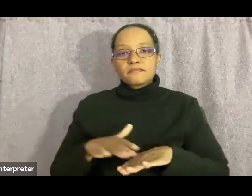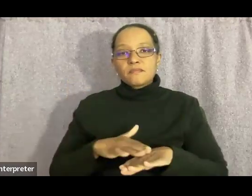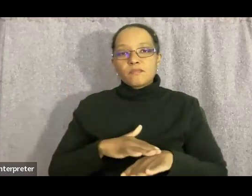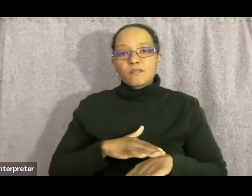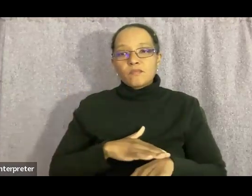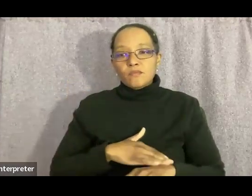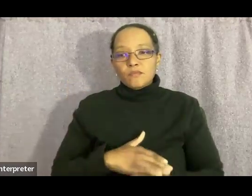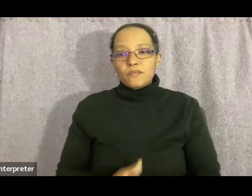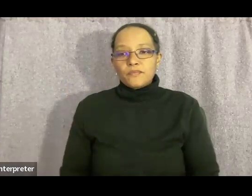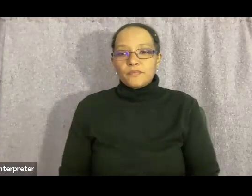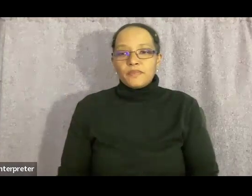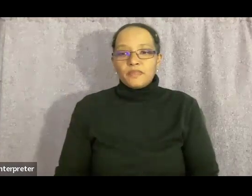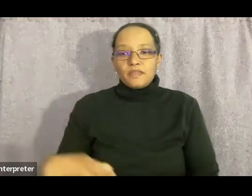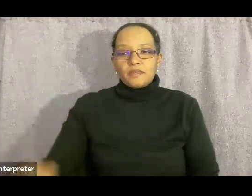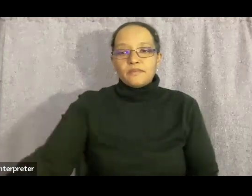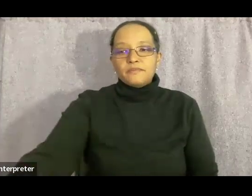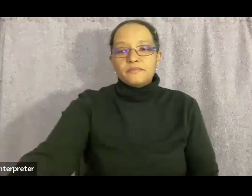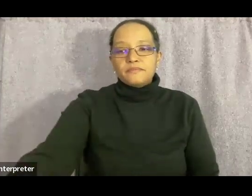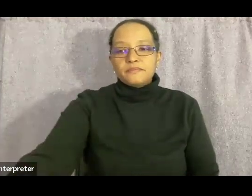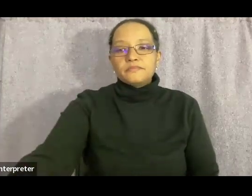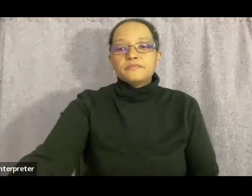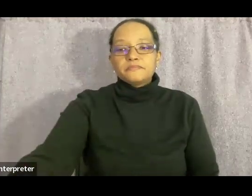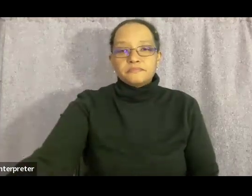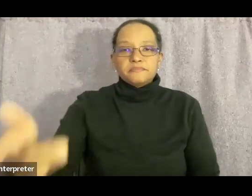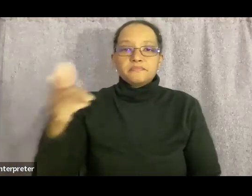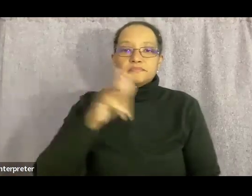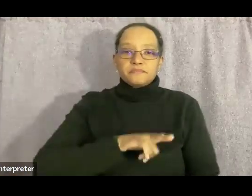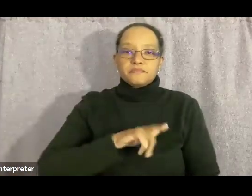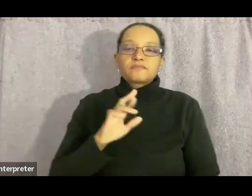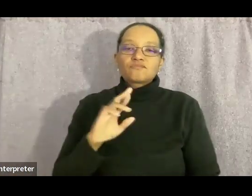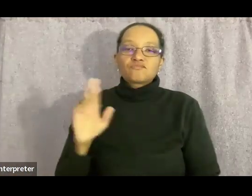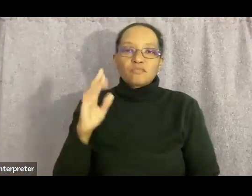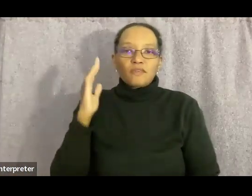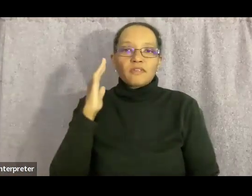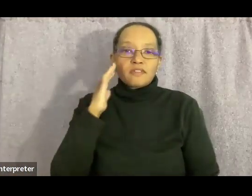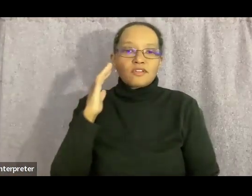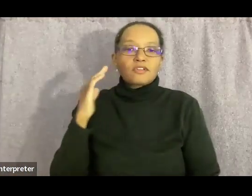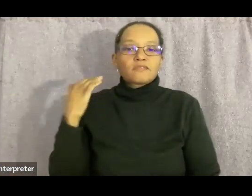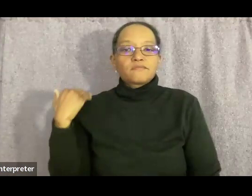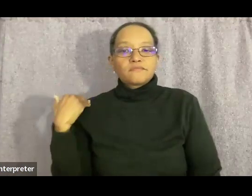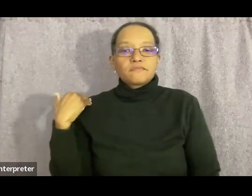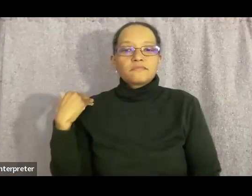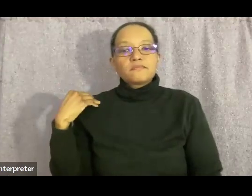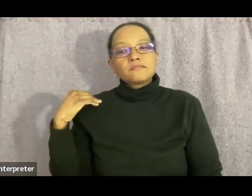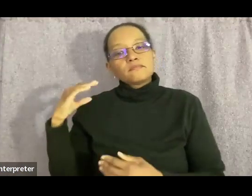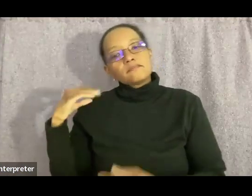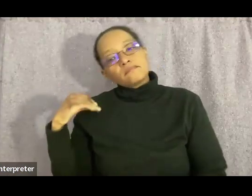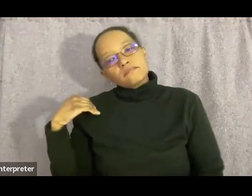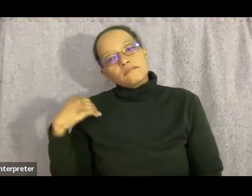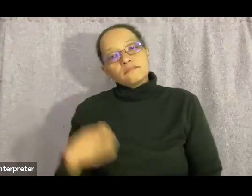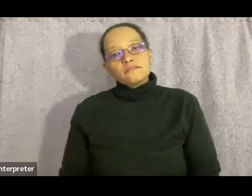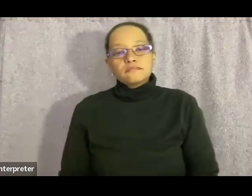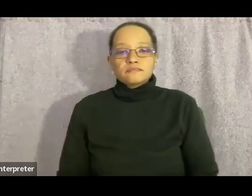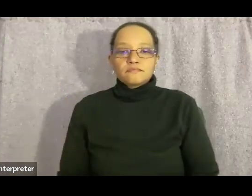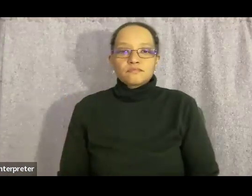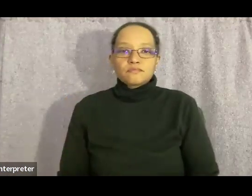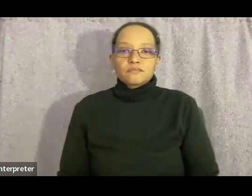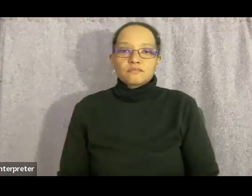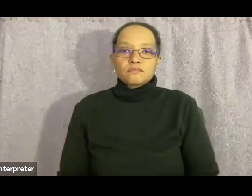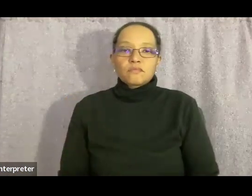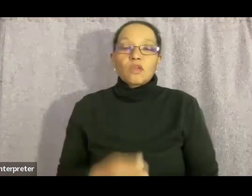Other side, right ear to right shoulder, the left arm can be relaxed,